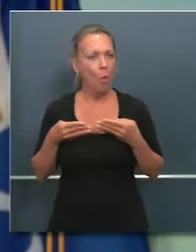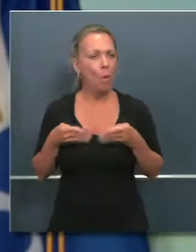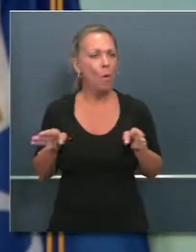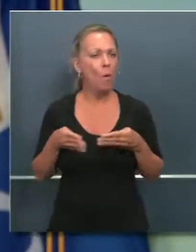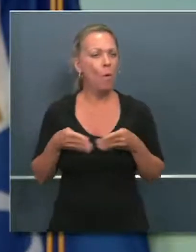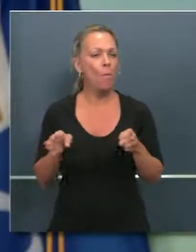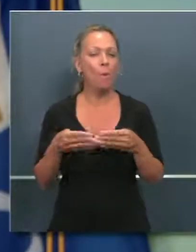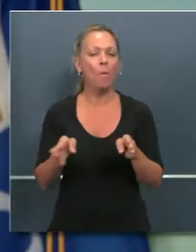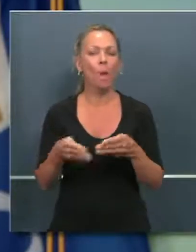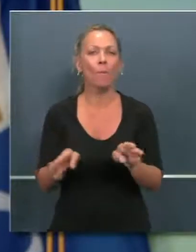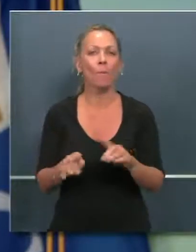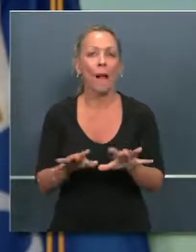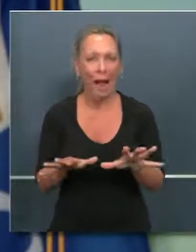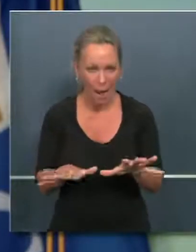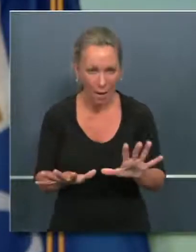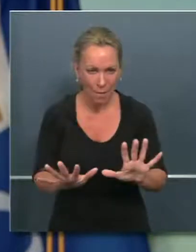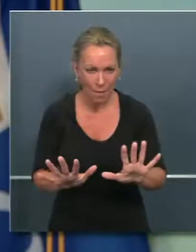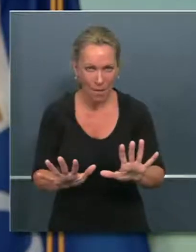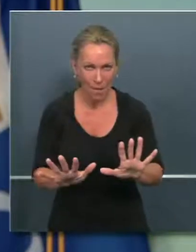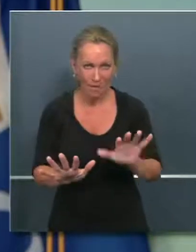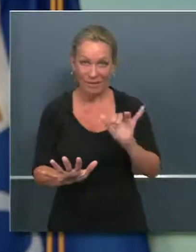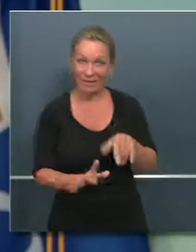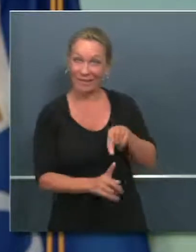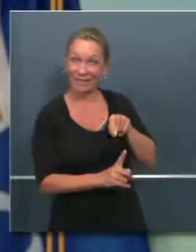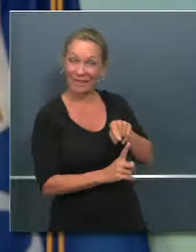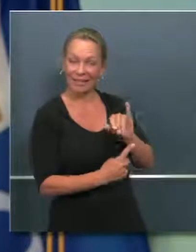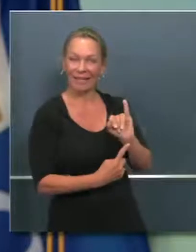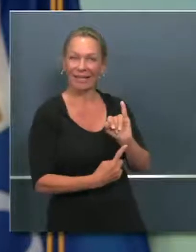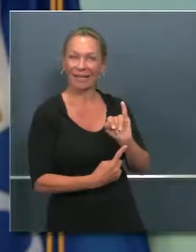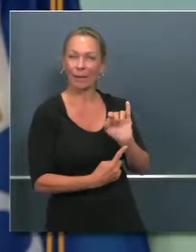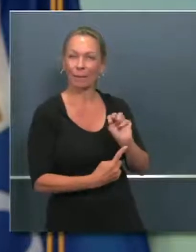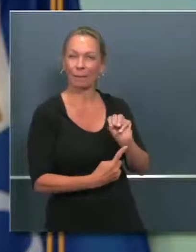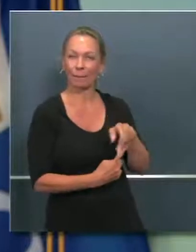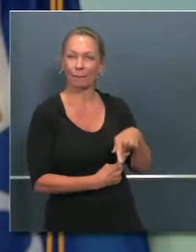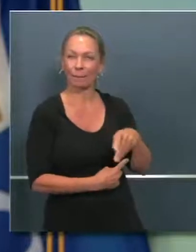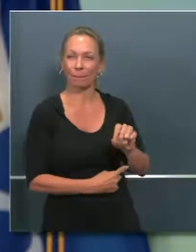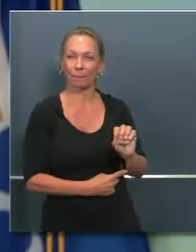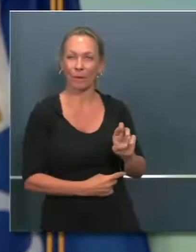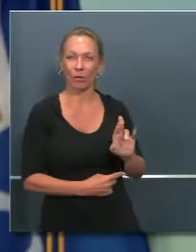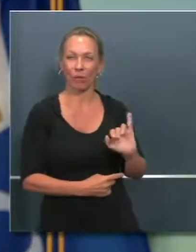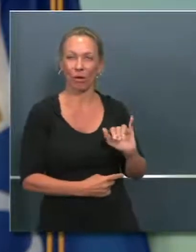the spread of the virus and also protect their citizens if indeed there was a surge on Friday